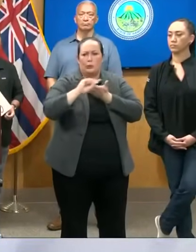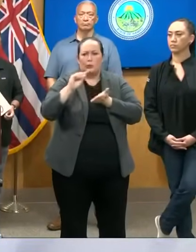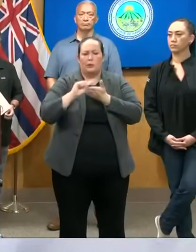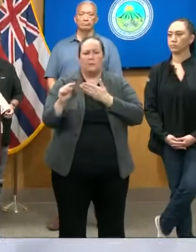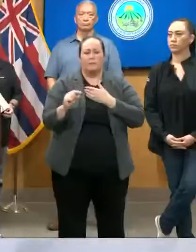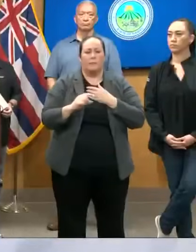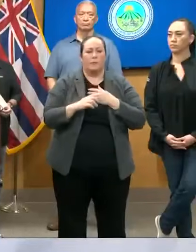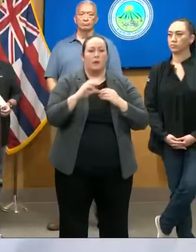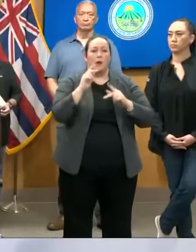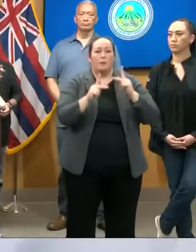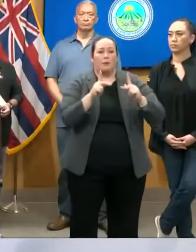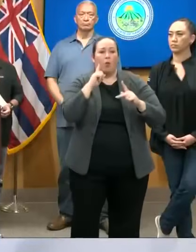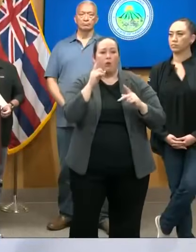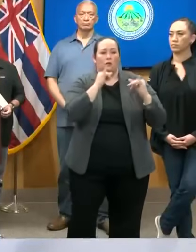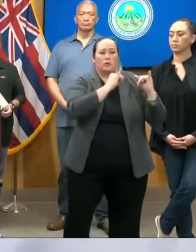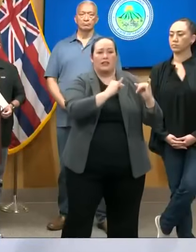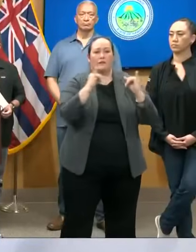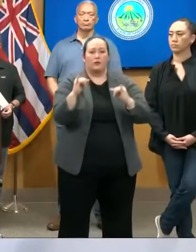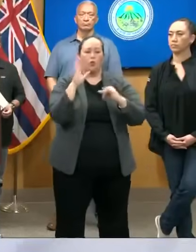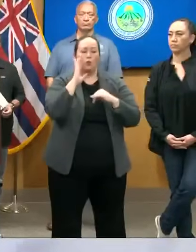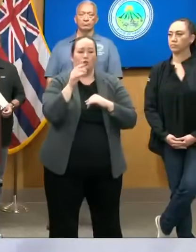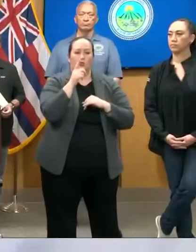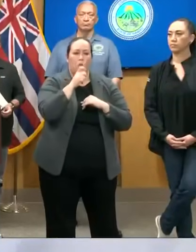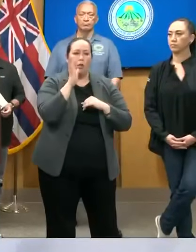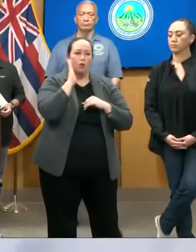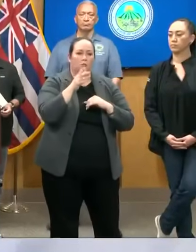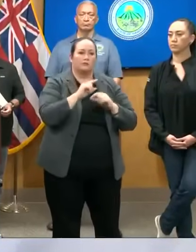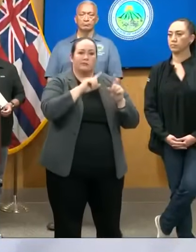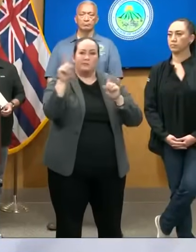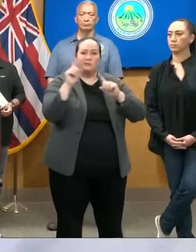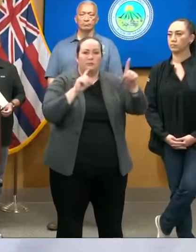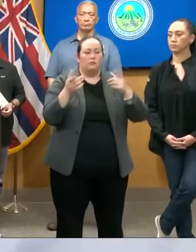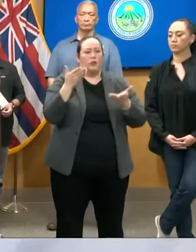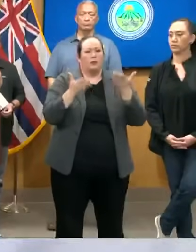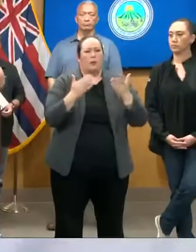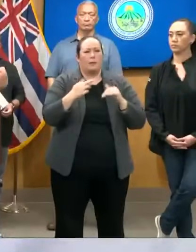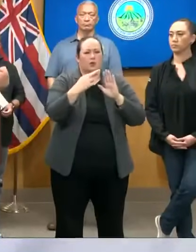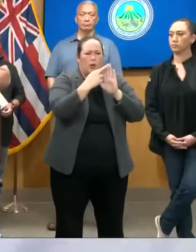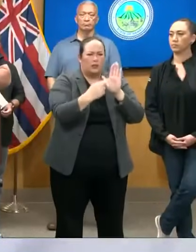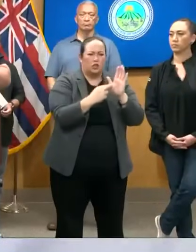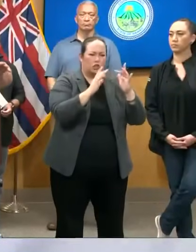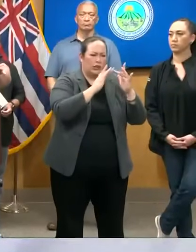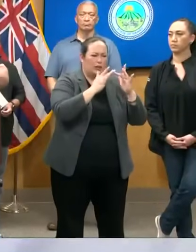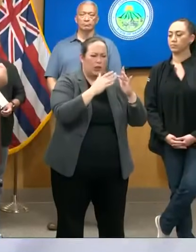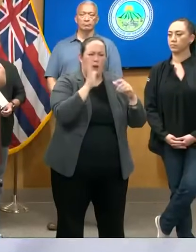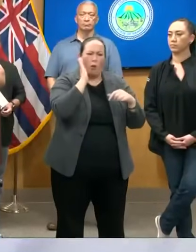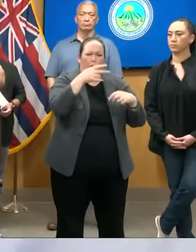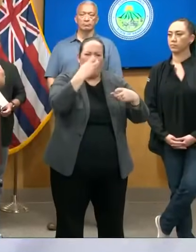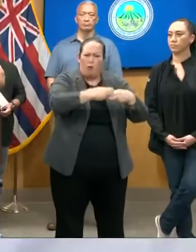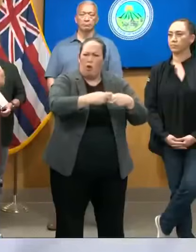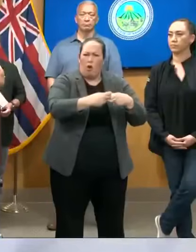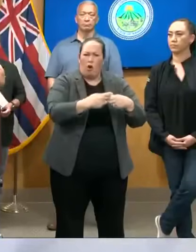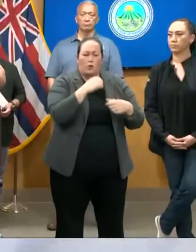on on the street pretty quickly. We'll bring it in. that will go out and for those that maybe can't register have difficulty